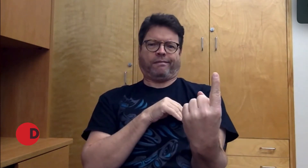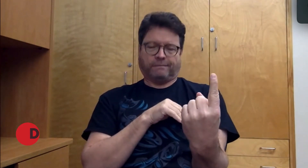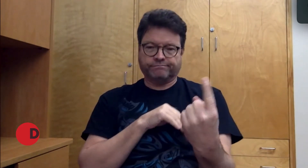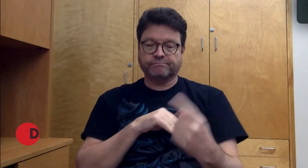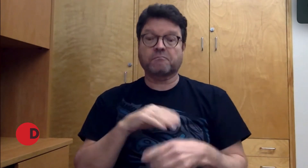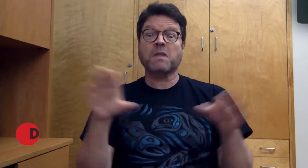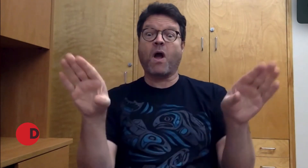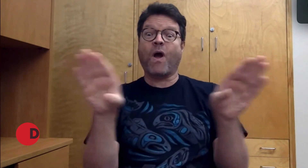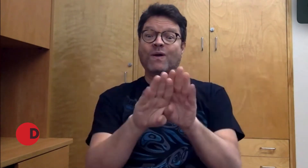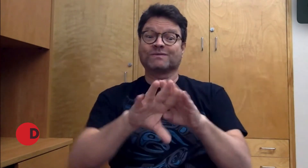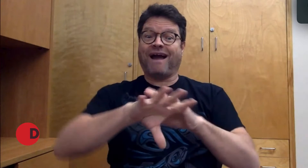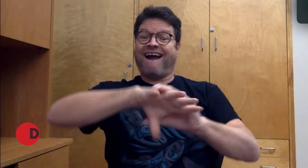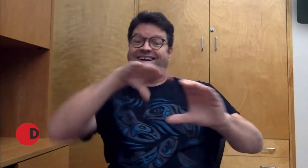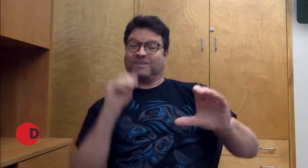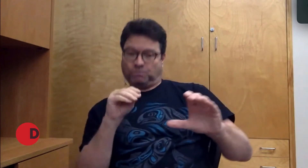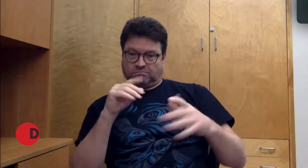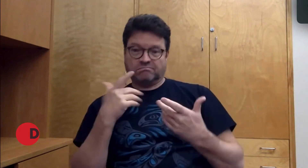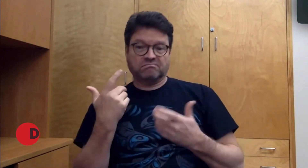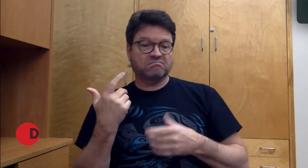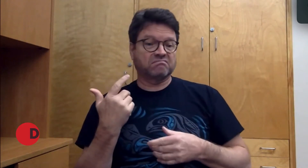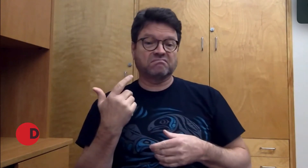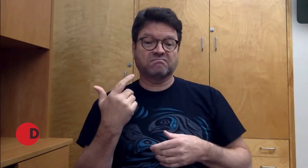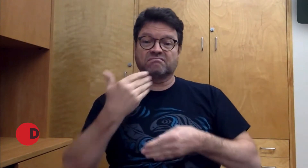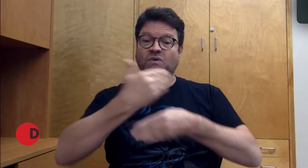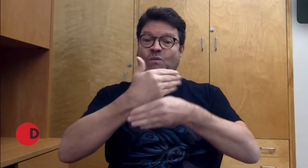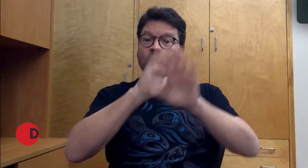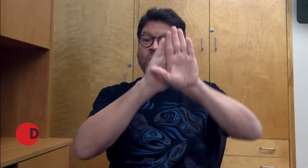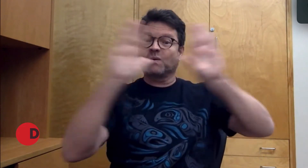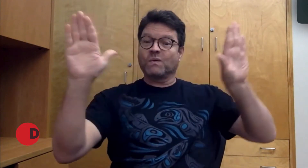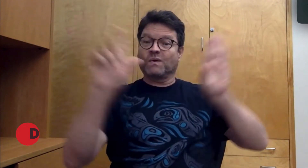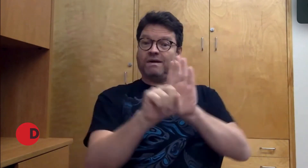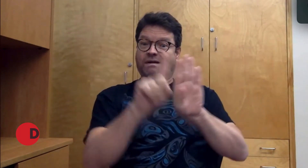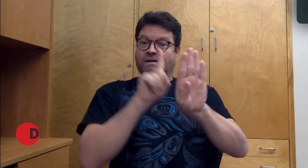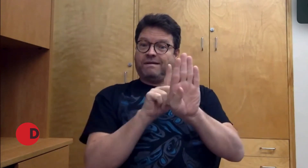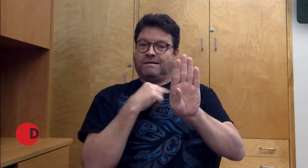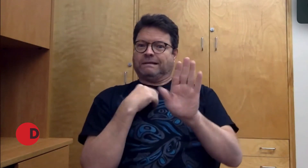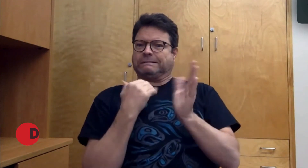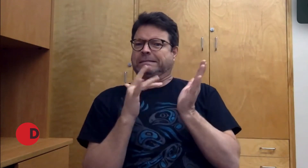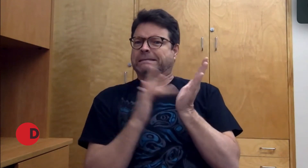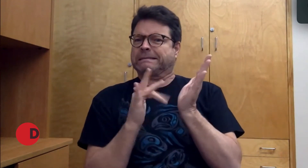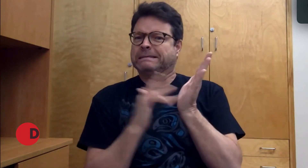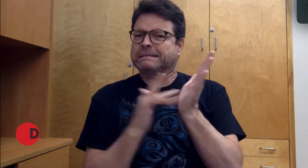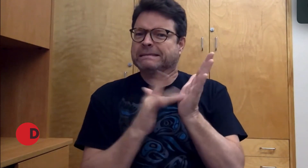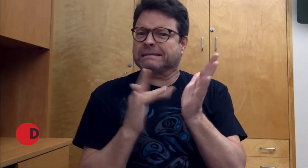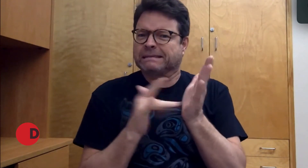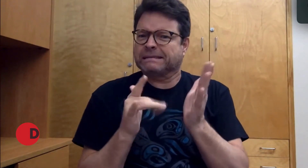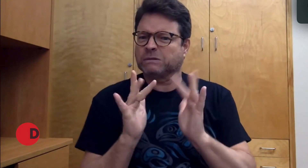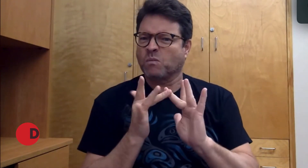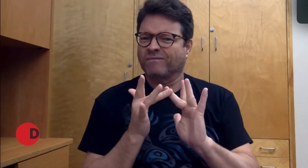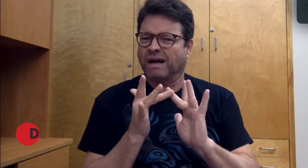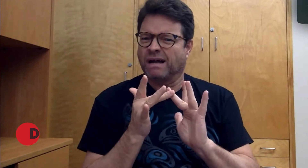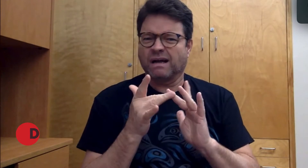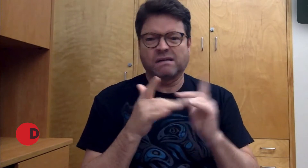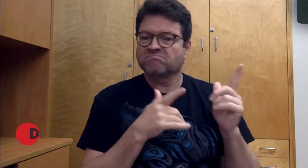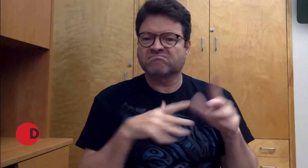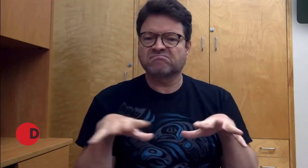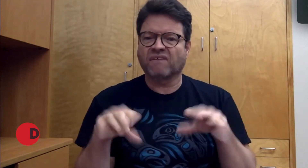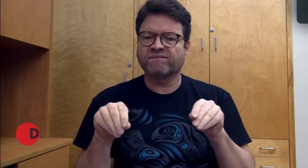pushed it back to 2 pm because they ran out of food since everyone came to the store for internet access. Once they closed and I went out, I stood outside by the store's window